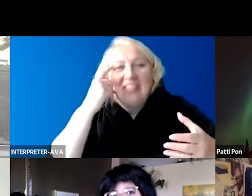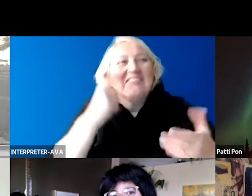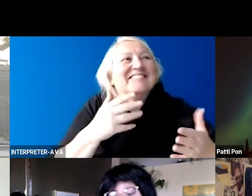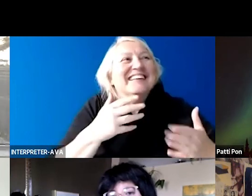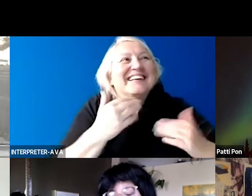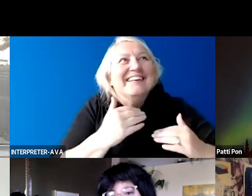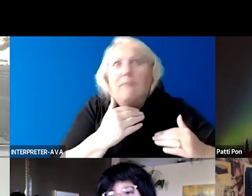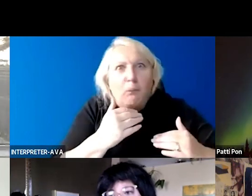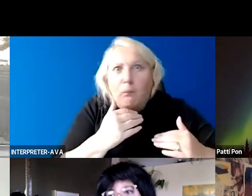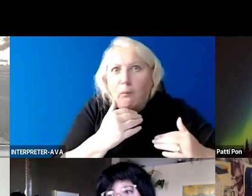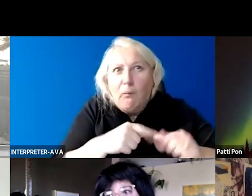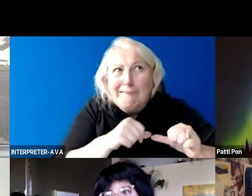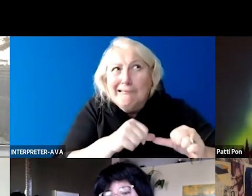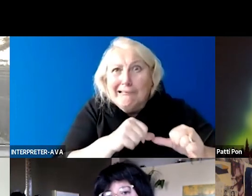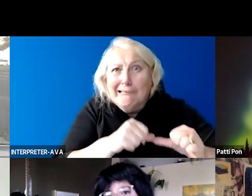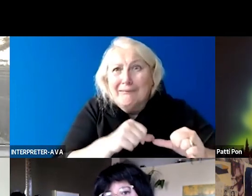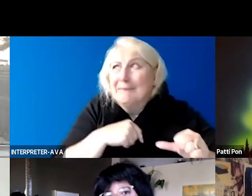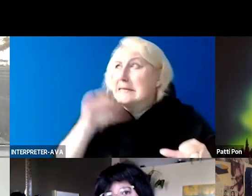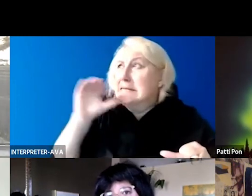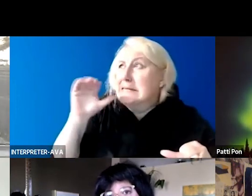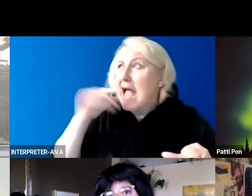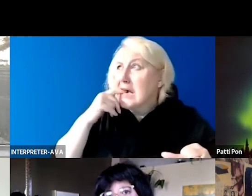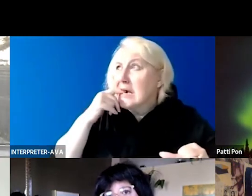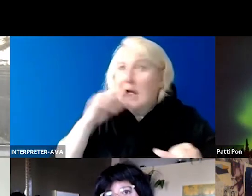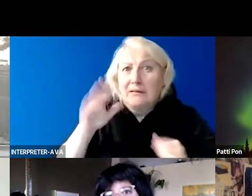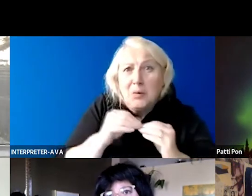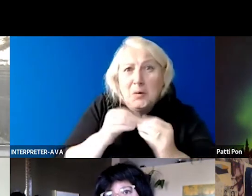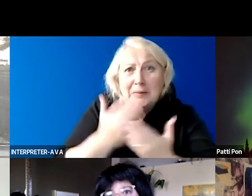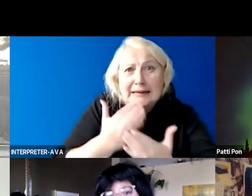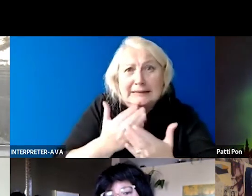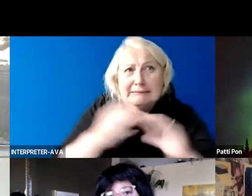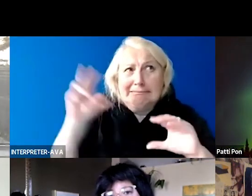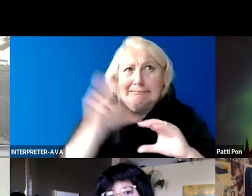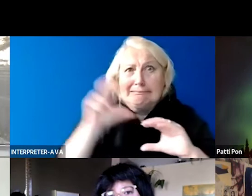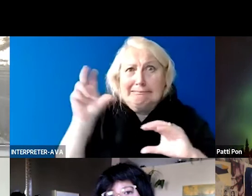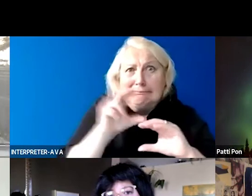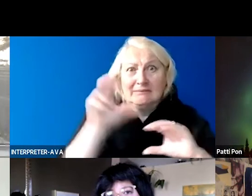if we could have full-time coordinators and pay really good wages and benefits, that would be